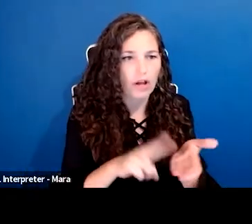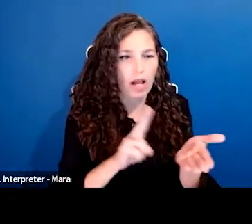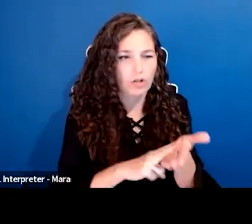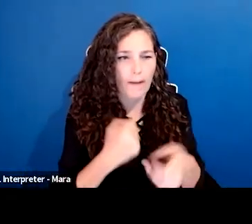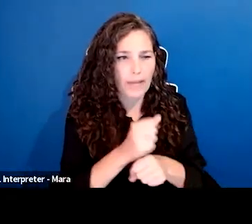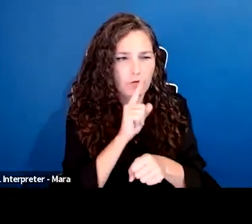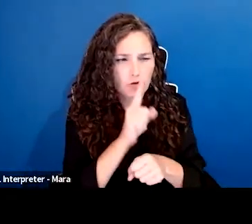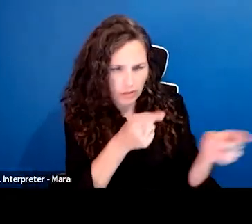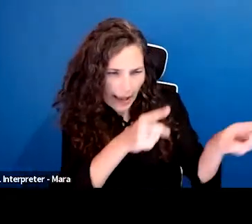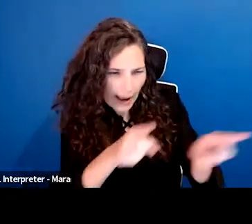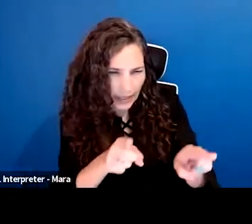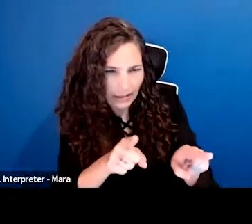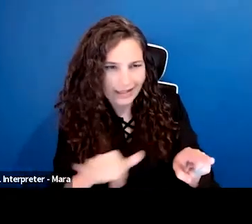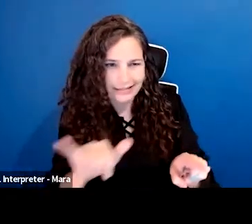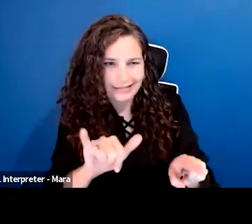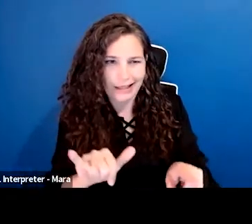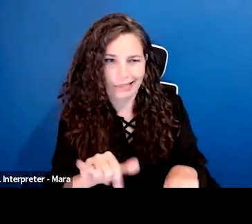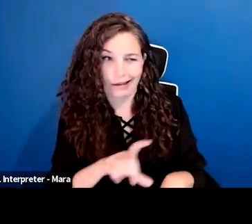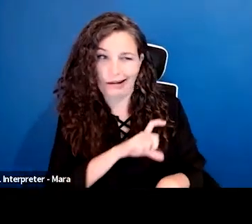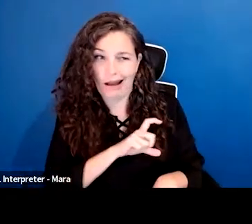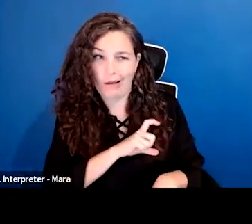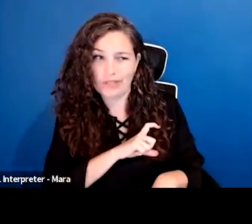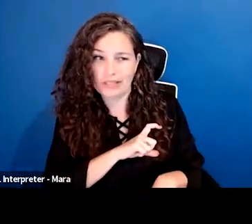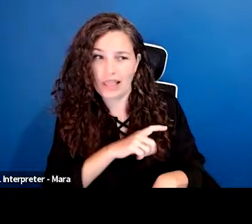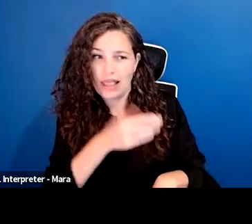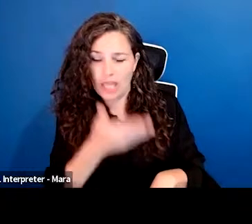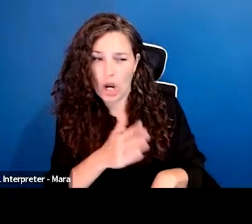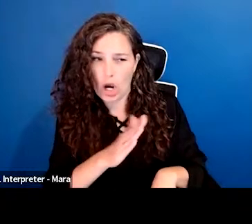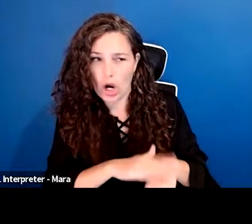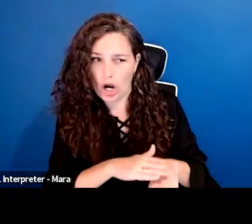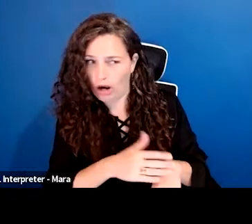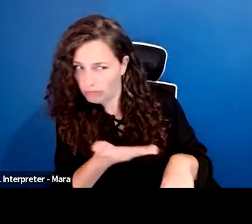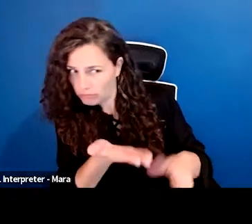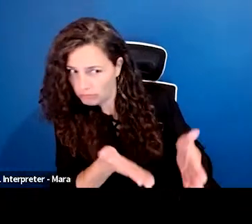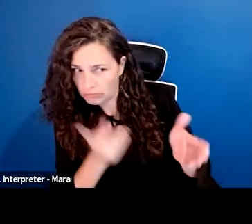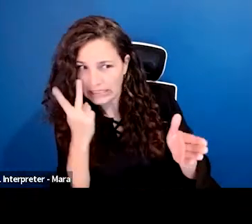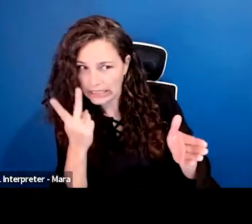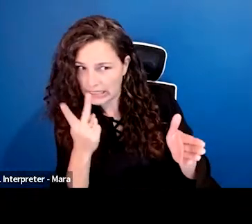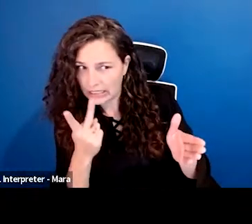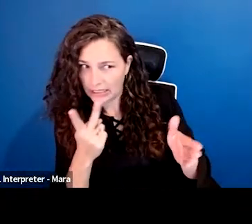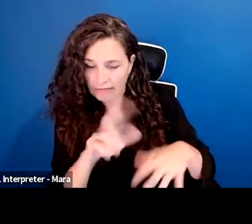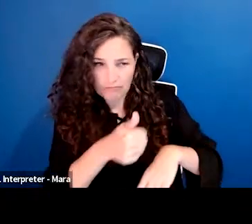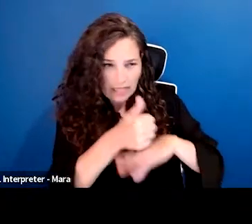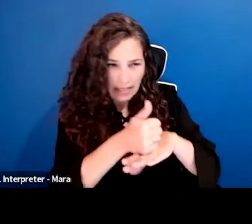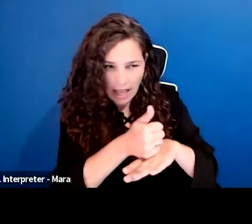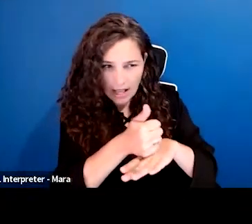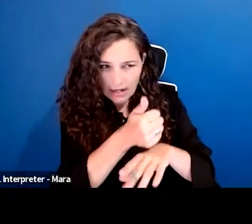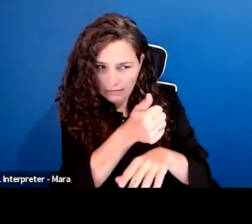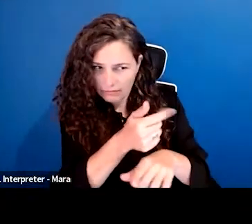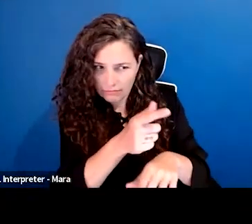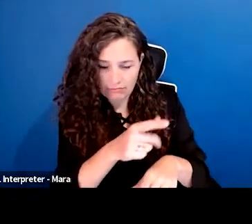on the beat for SAG after they visit the sets to ensure productions production companies are compliant